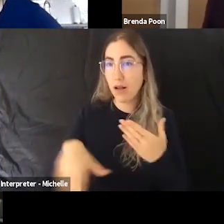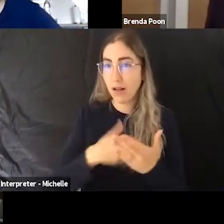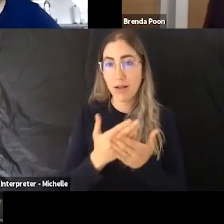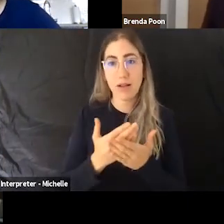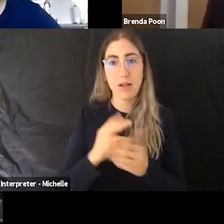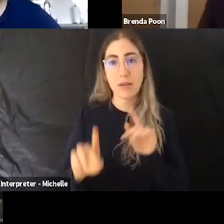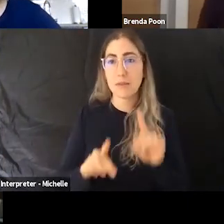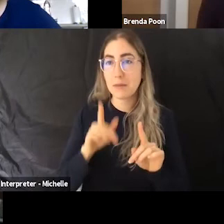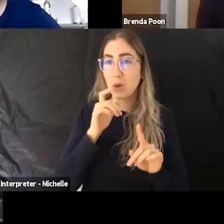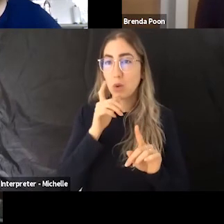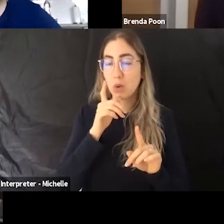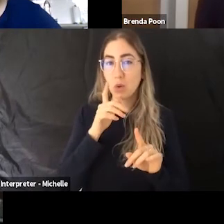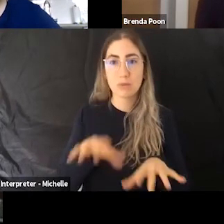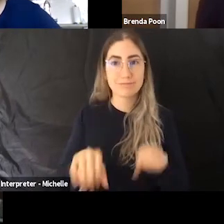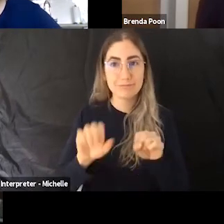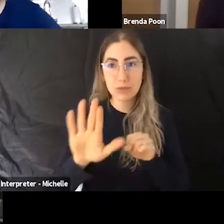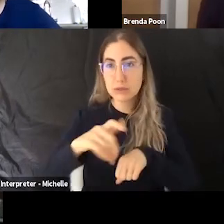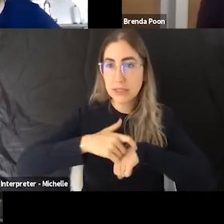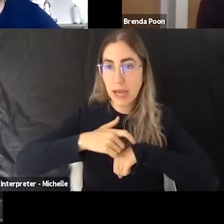AND FINALLY, JUST TO CLOSE THIS SEGMENT